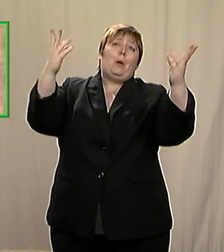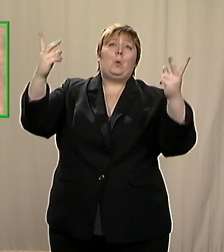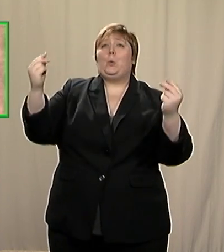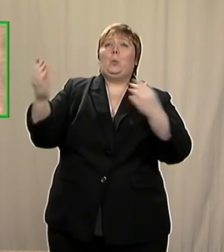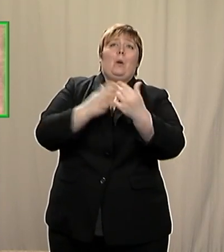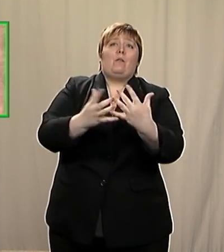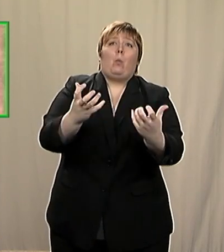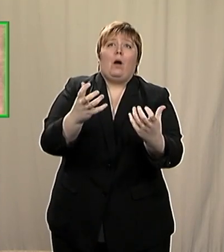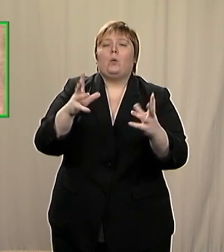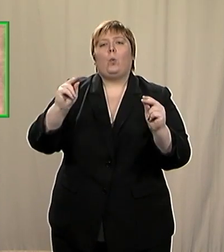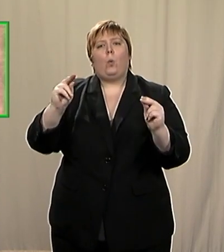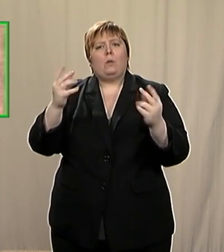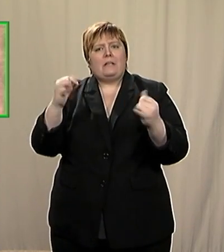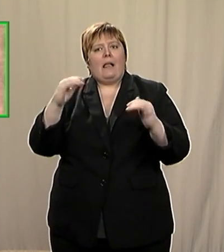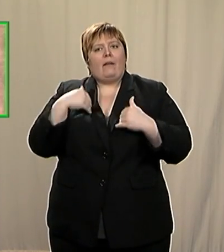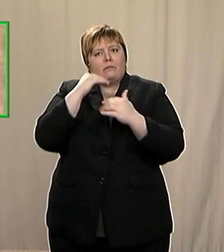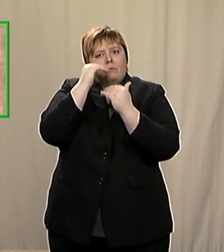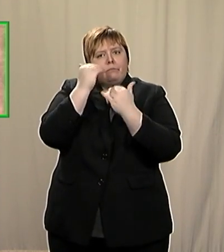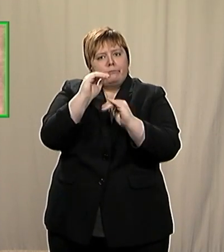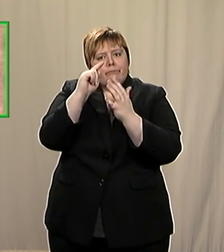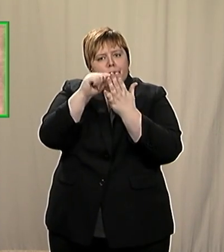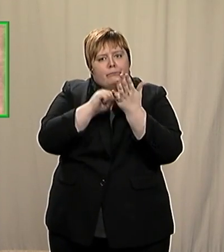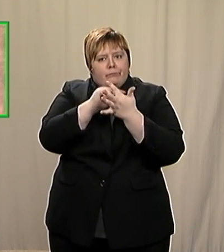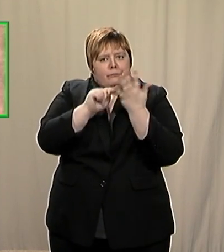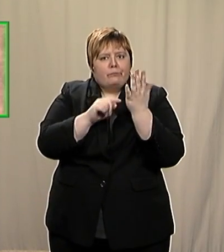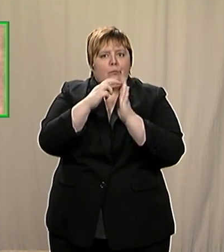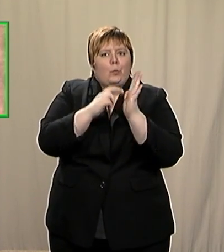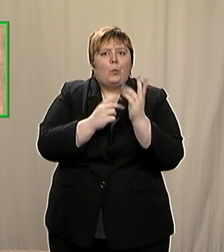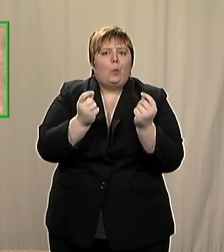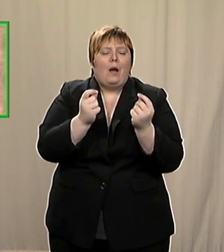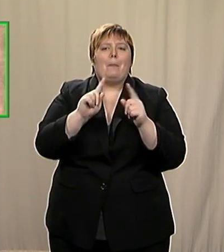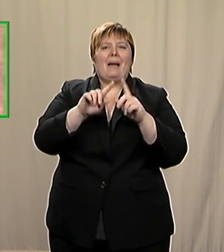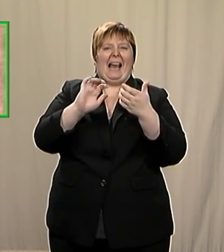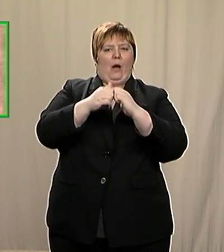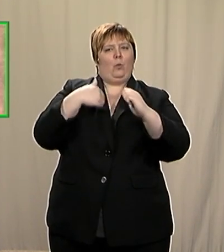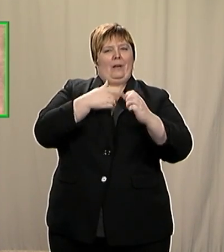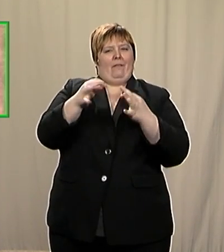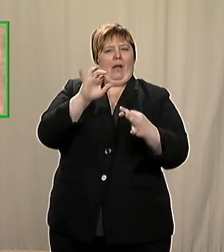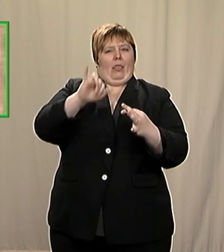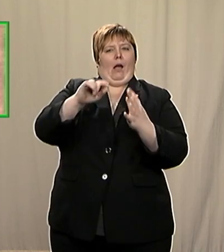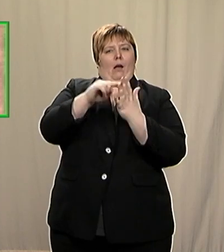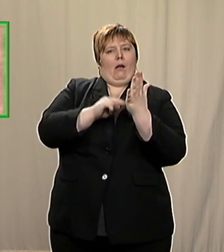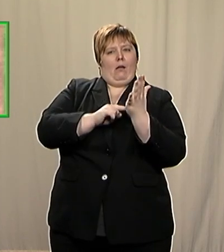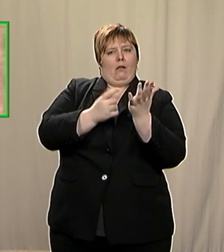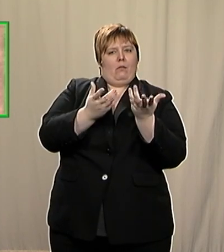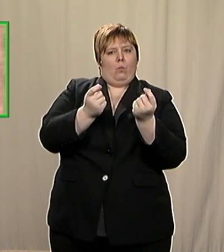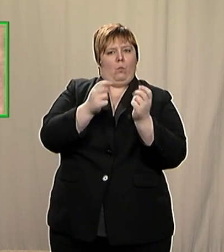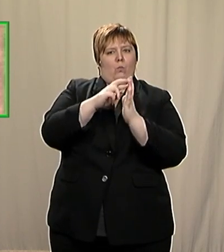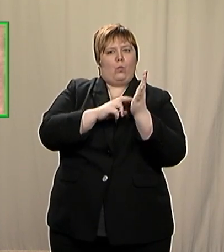but how can we define those constraints. Well, first of all we need professionals. Interpreters with integrity.